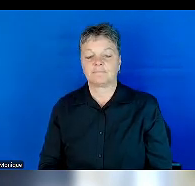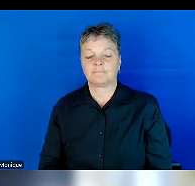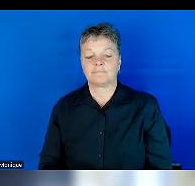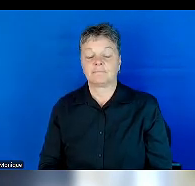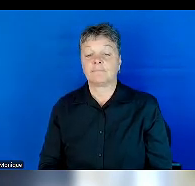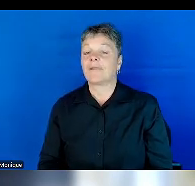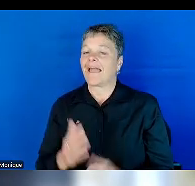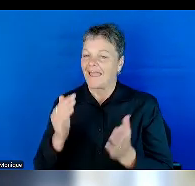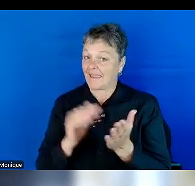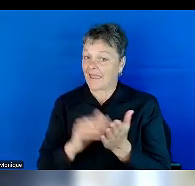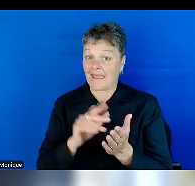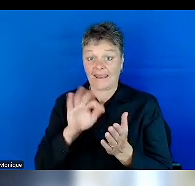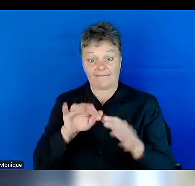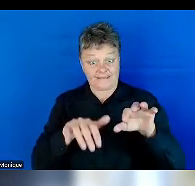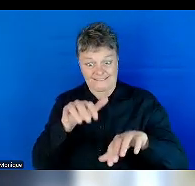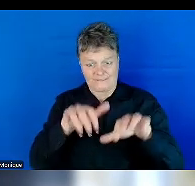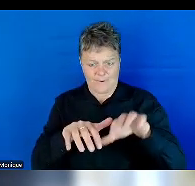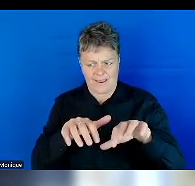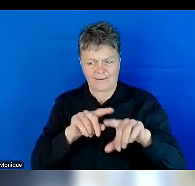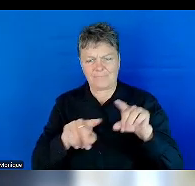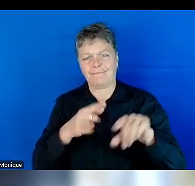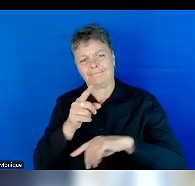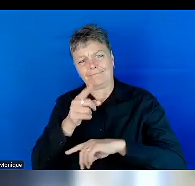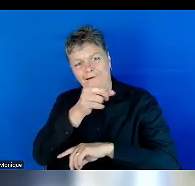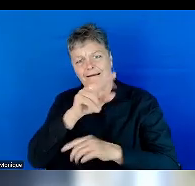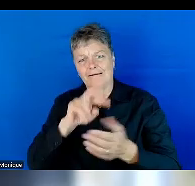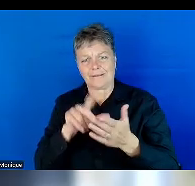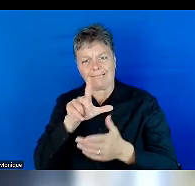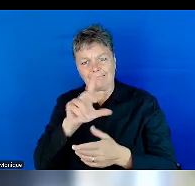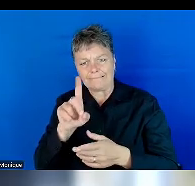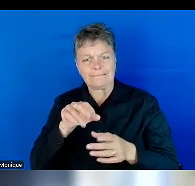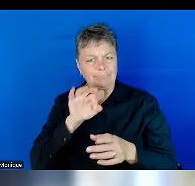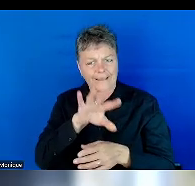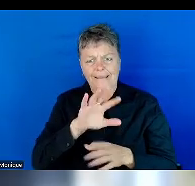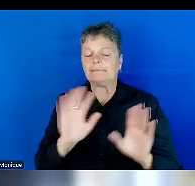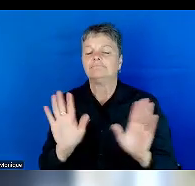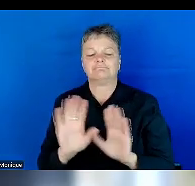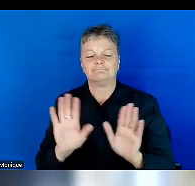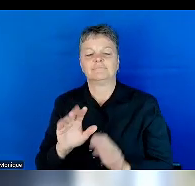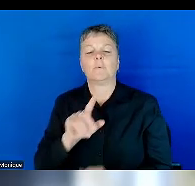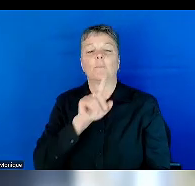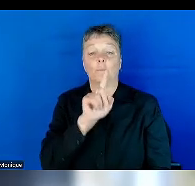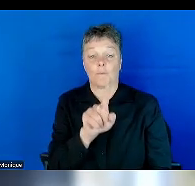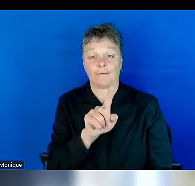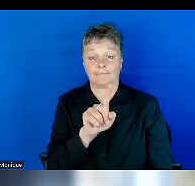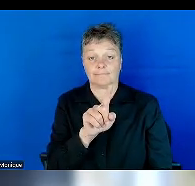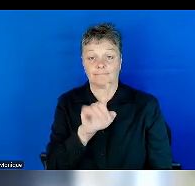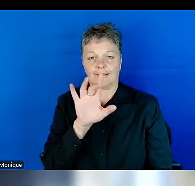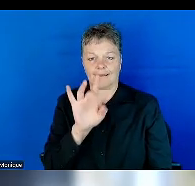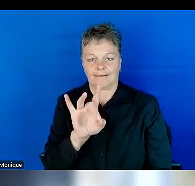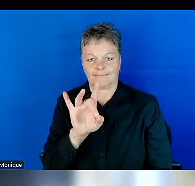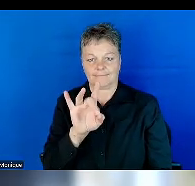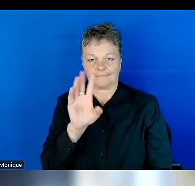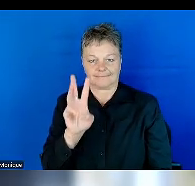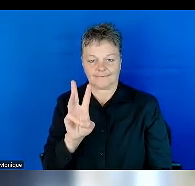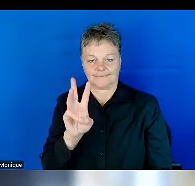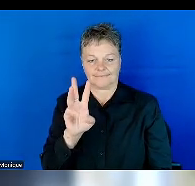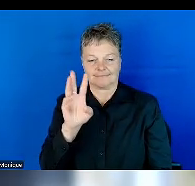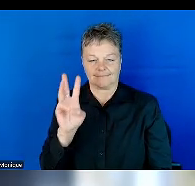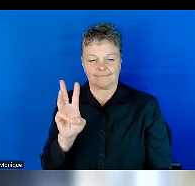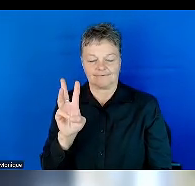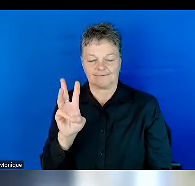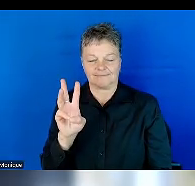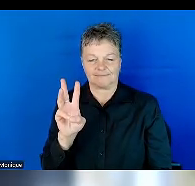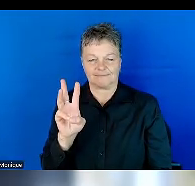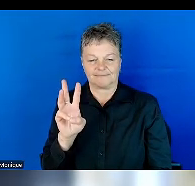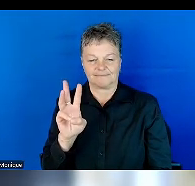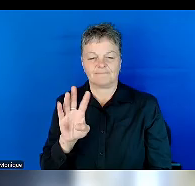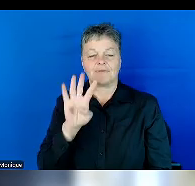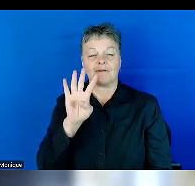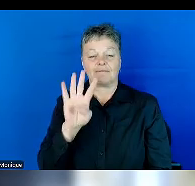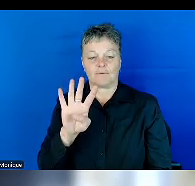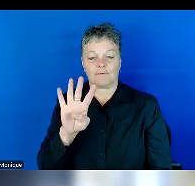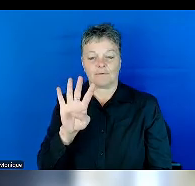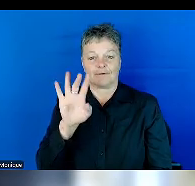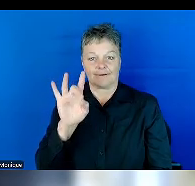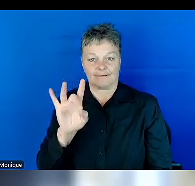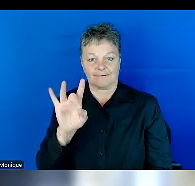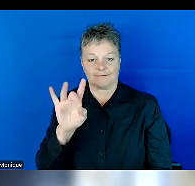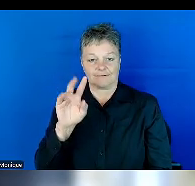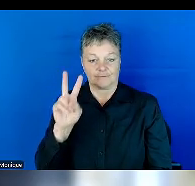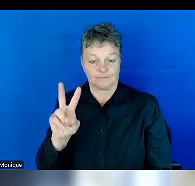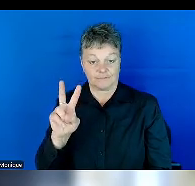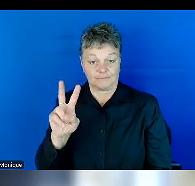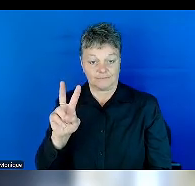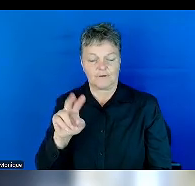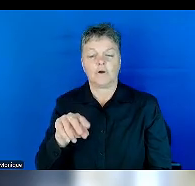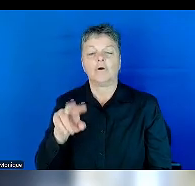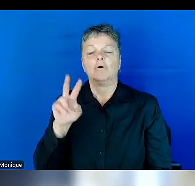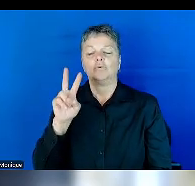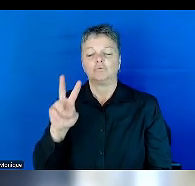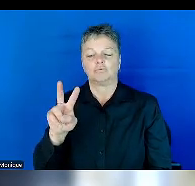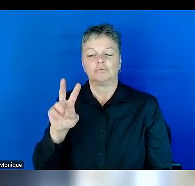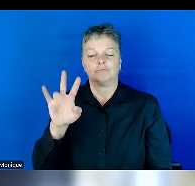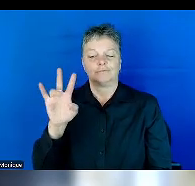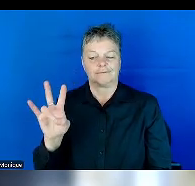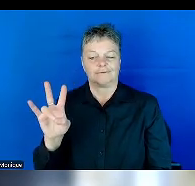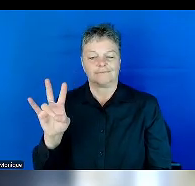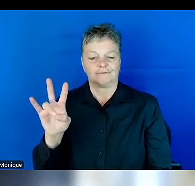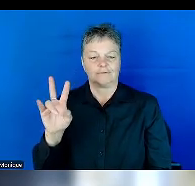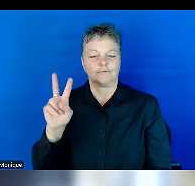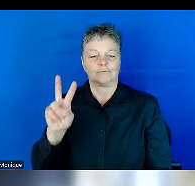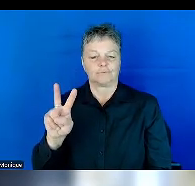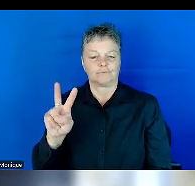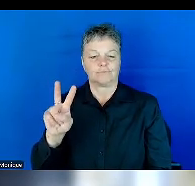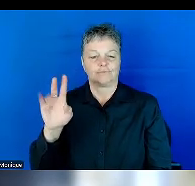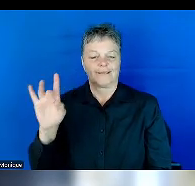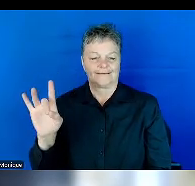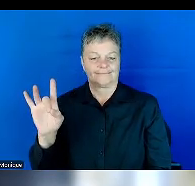And our TTY toll free number is 1 866 482 2728.